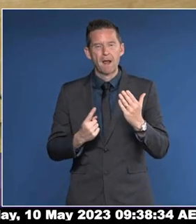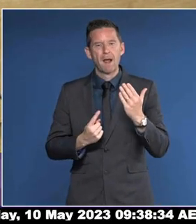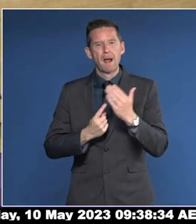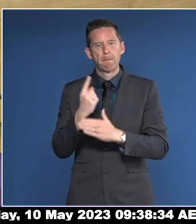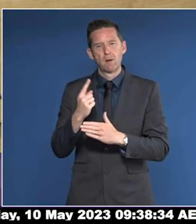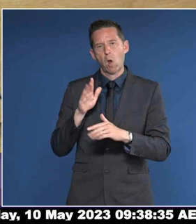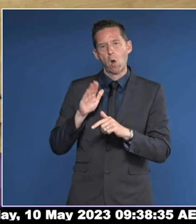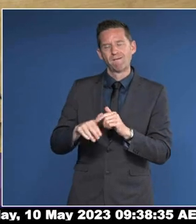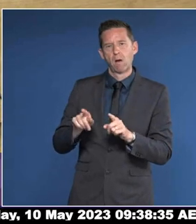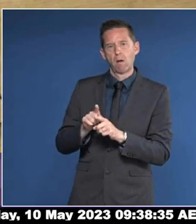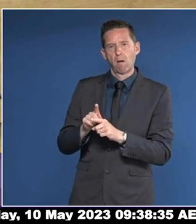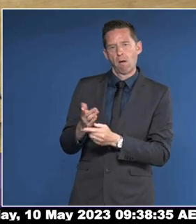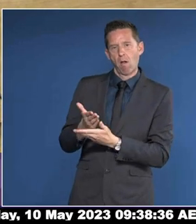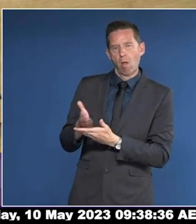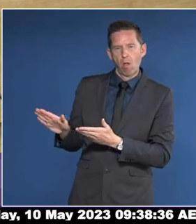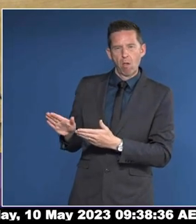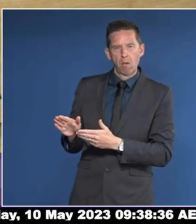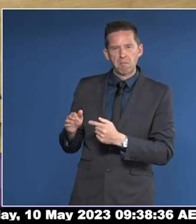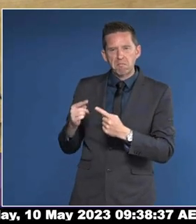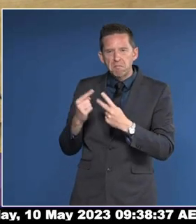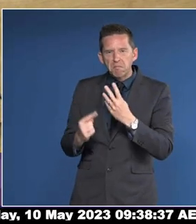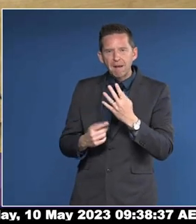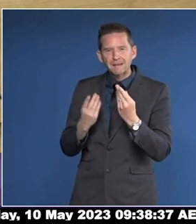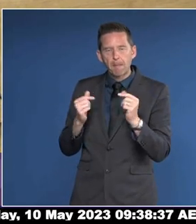circumstance that may have been reported to Child Safety?